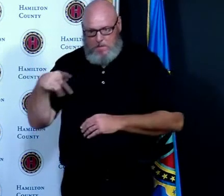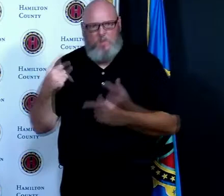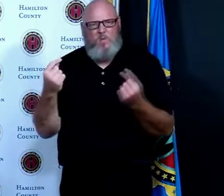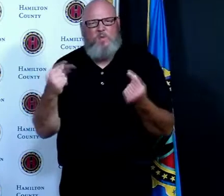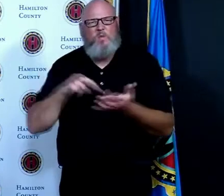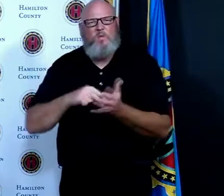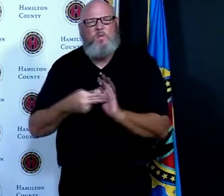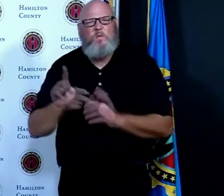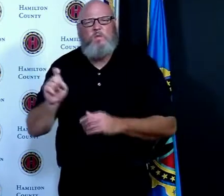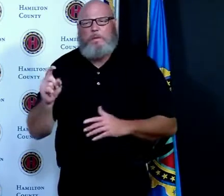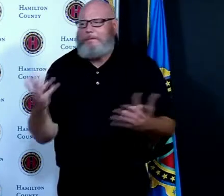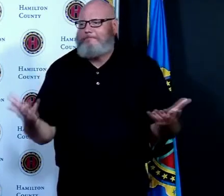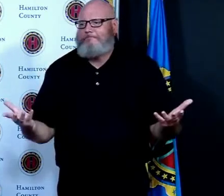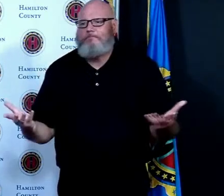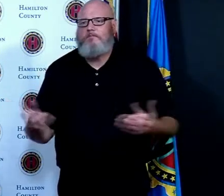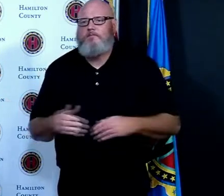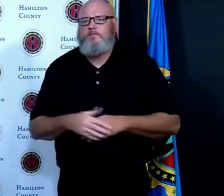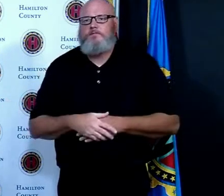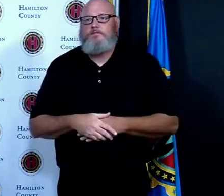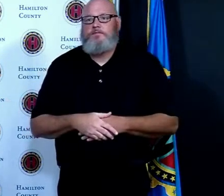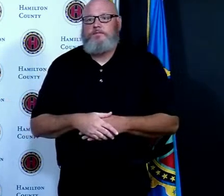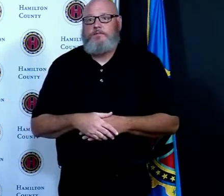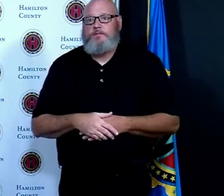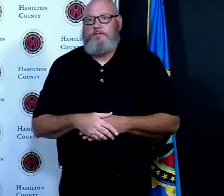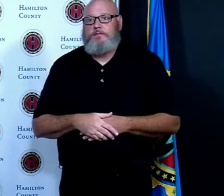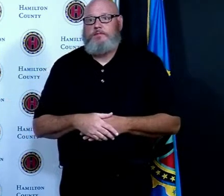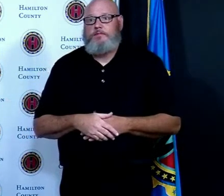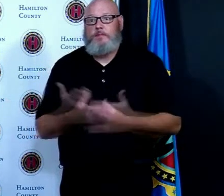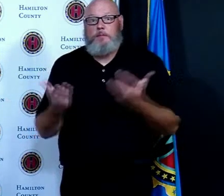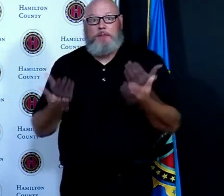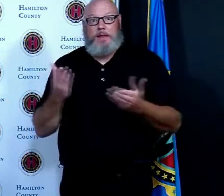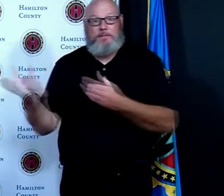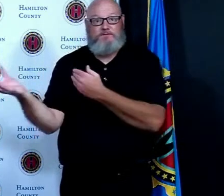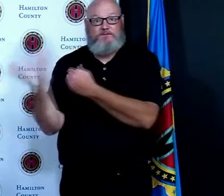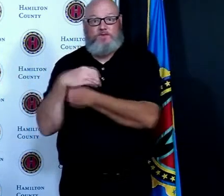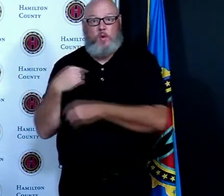something where businesses close and schools close I don't know the answer that because I'm